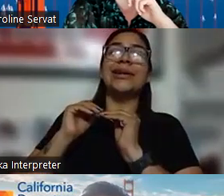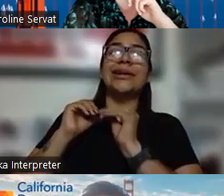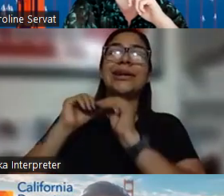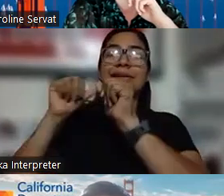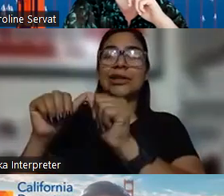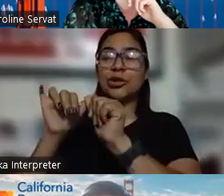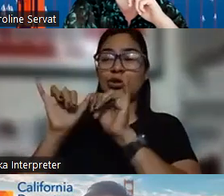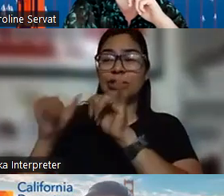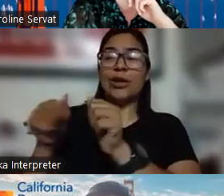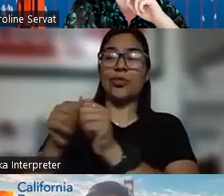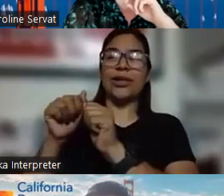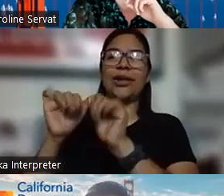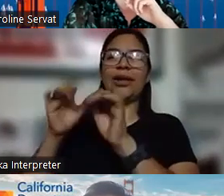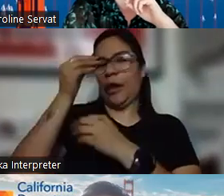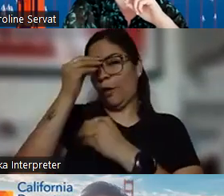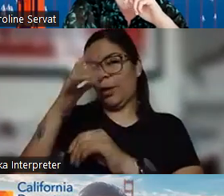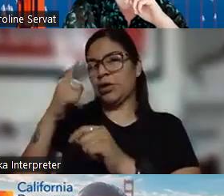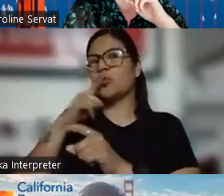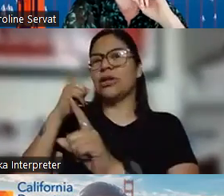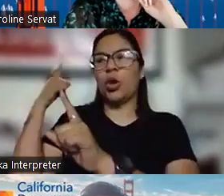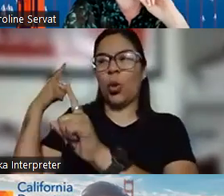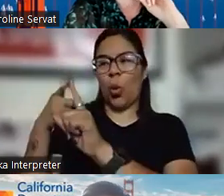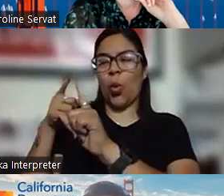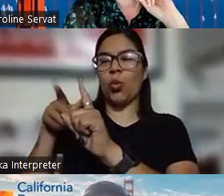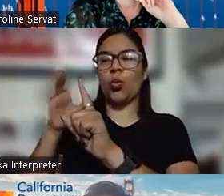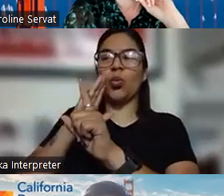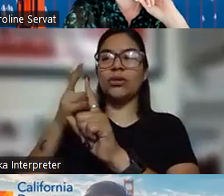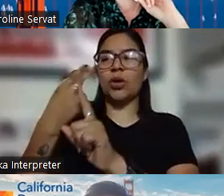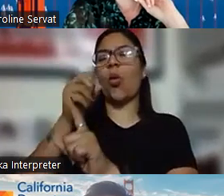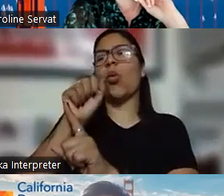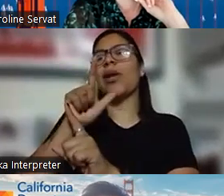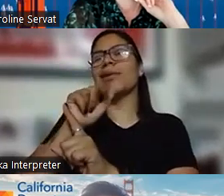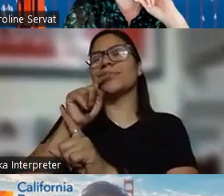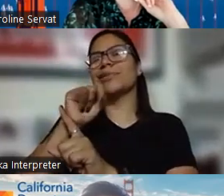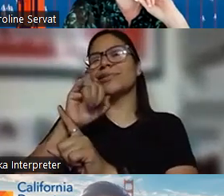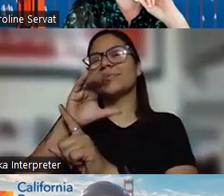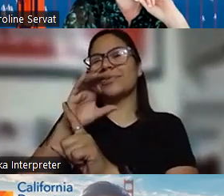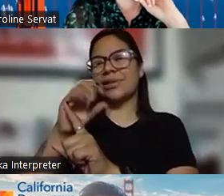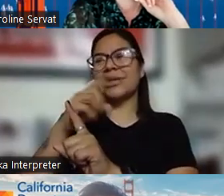vision and the goal so that we can have a whole IC overview of um aging and disability data in